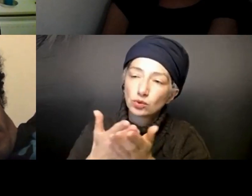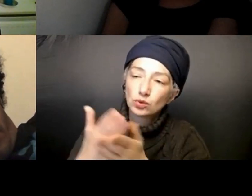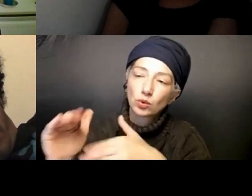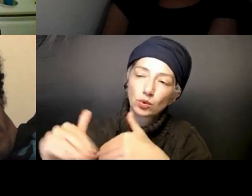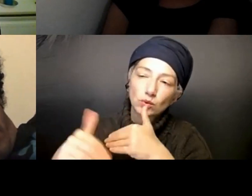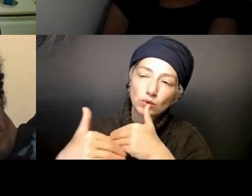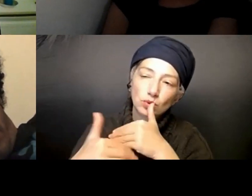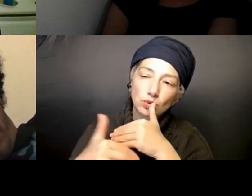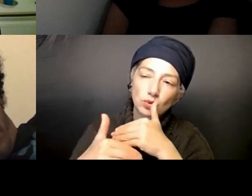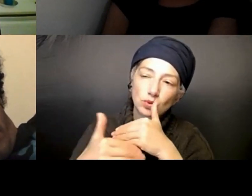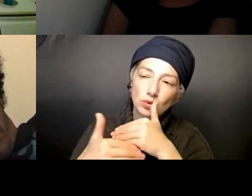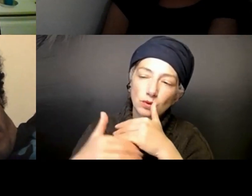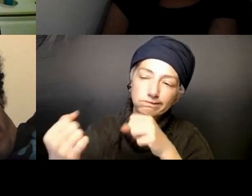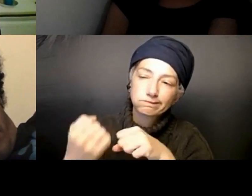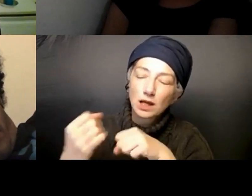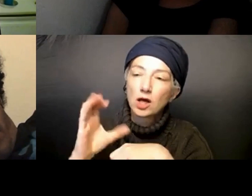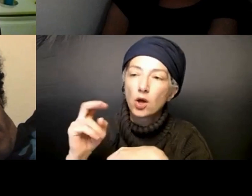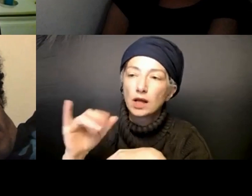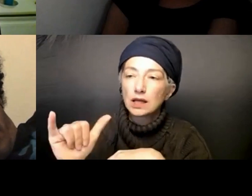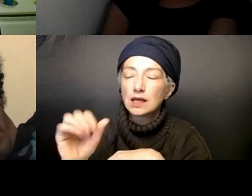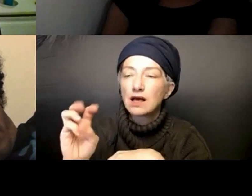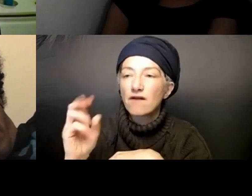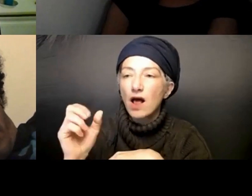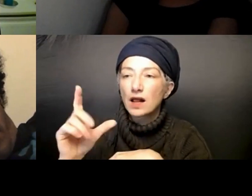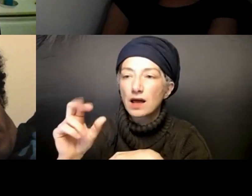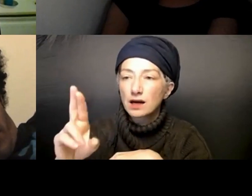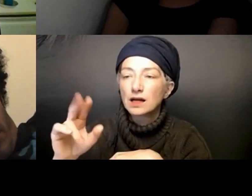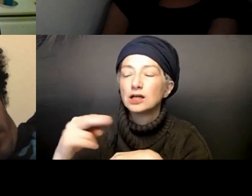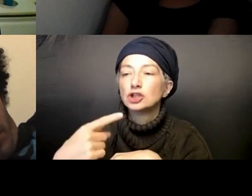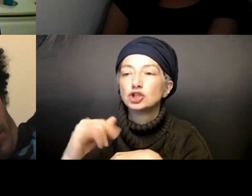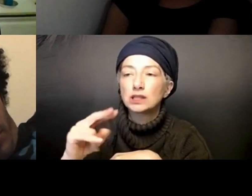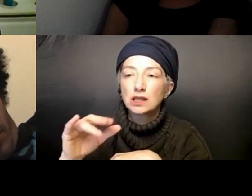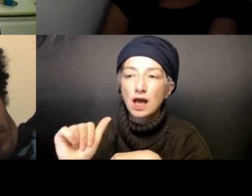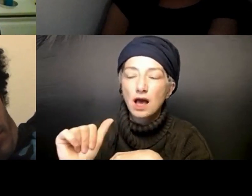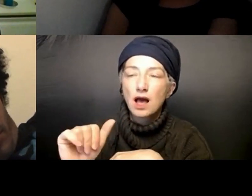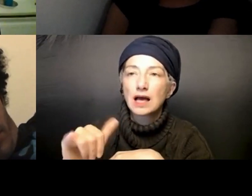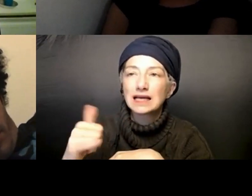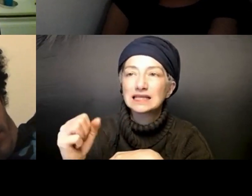Conny Walther, Gina Jeske and Olivia Hotz.